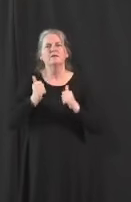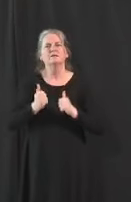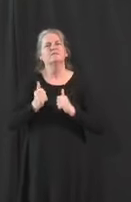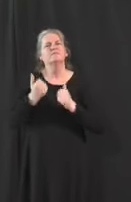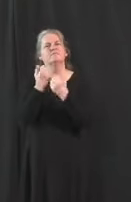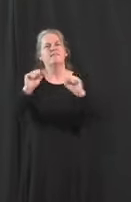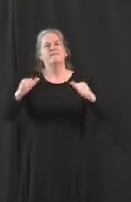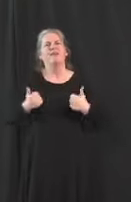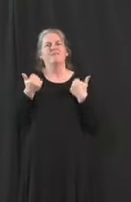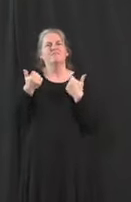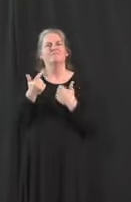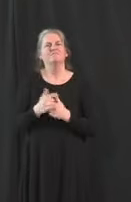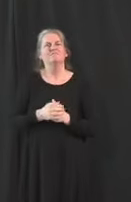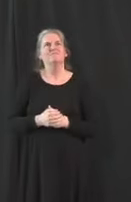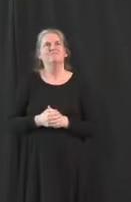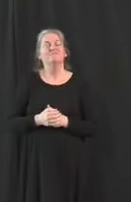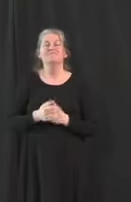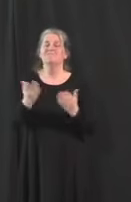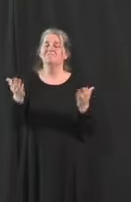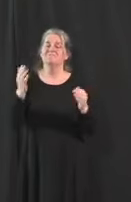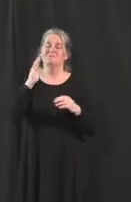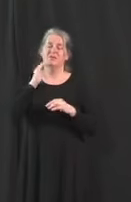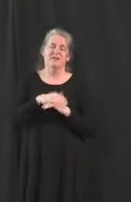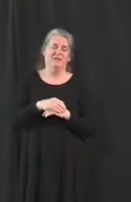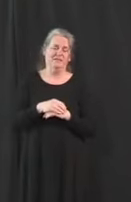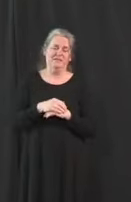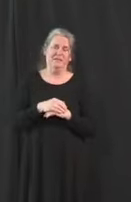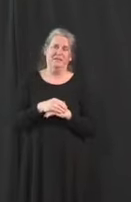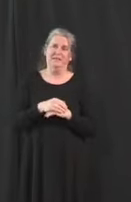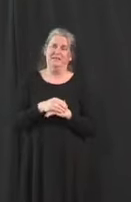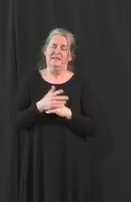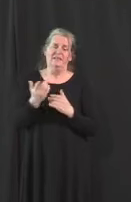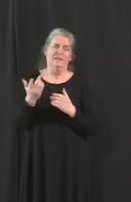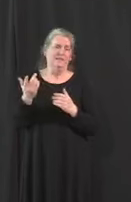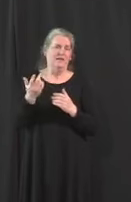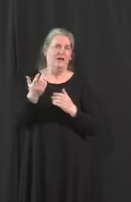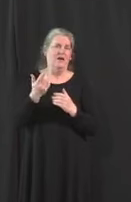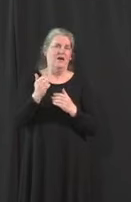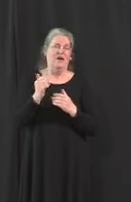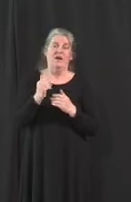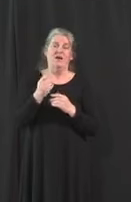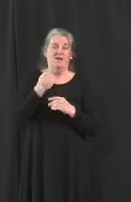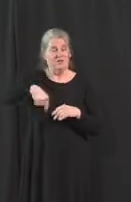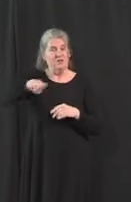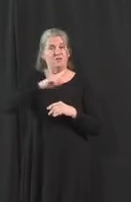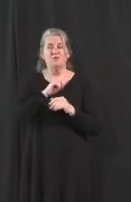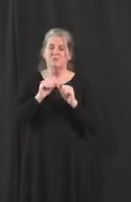EVERY DAY, EVERY WEEKEND, WE REDUCE THE SPREAD OF COVID-19 BY